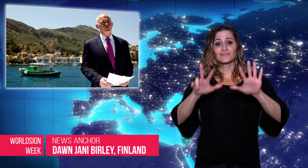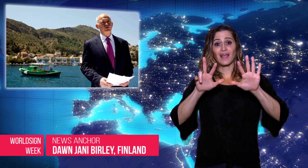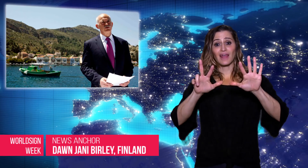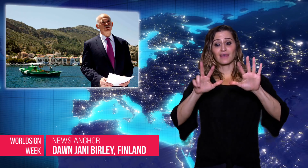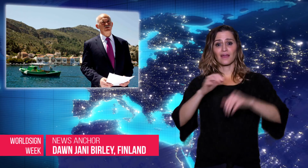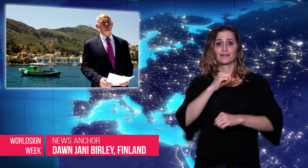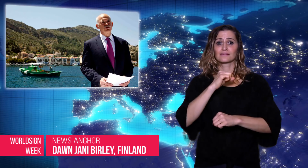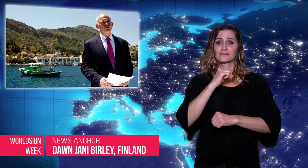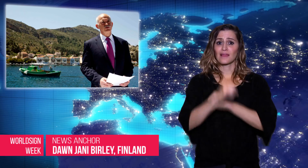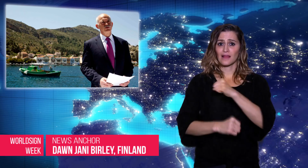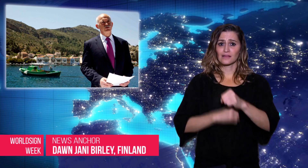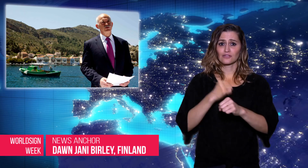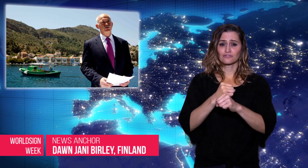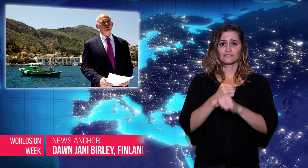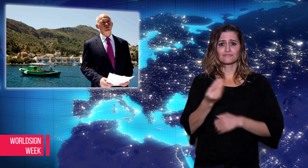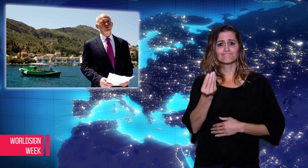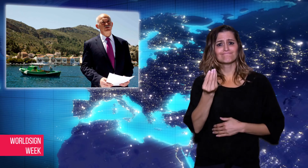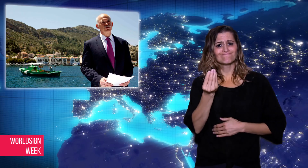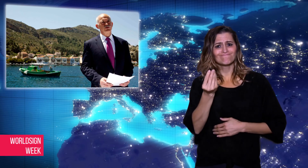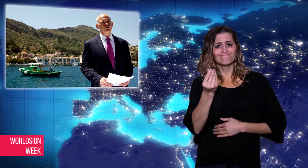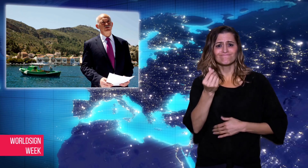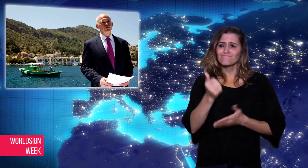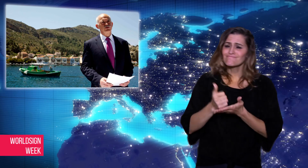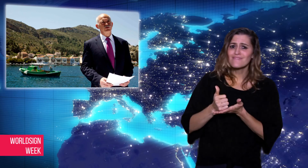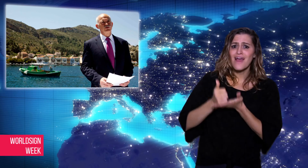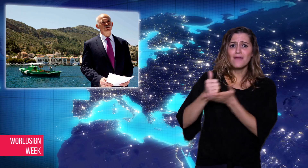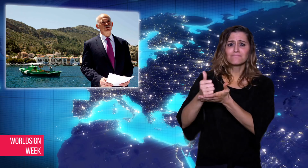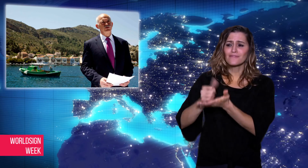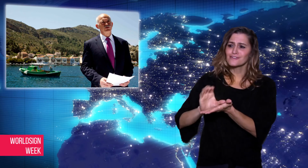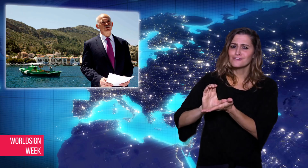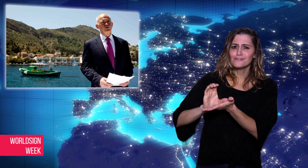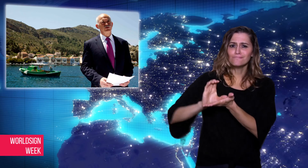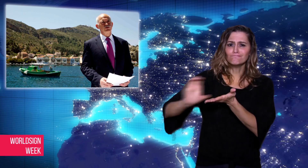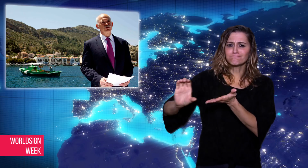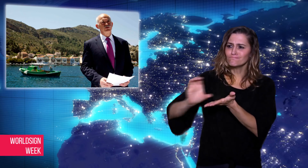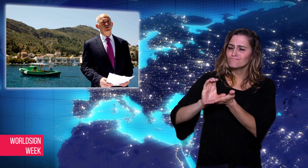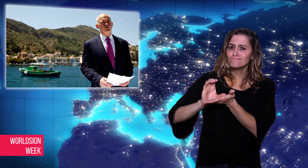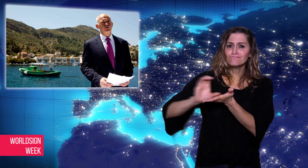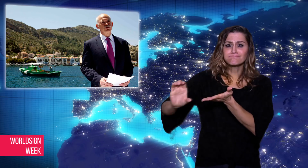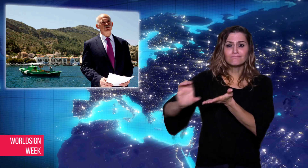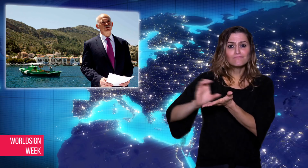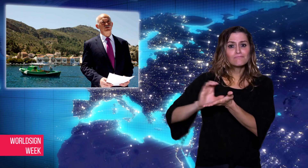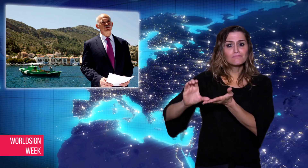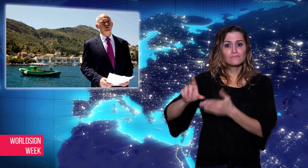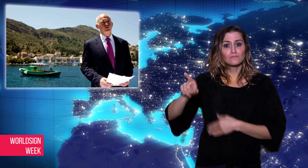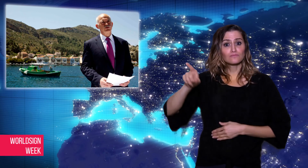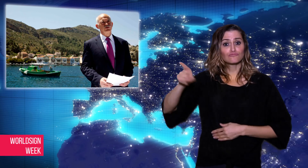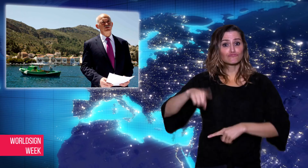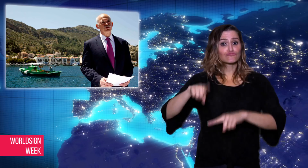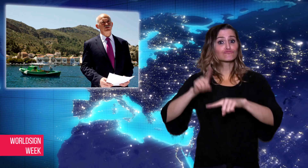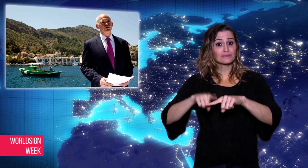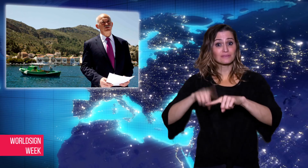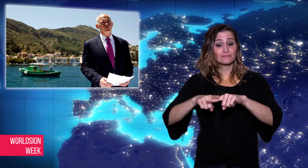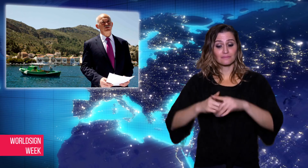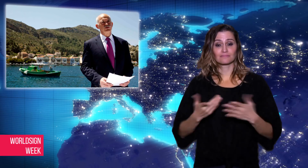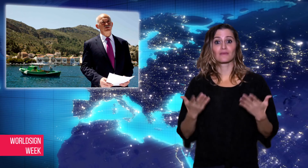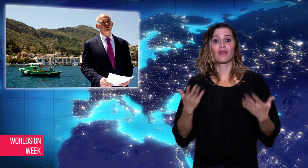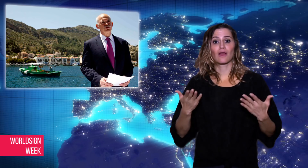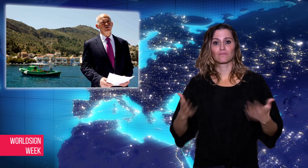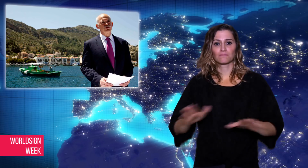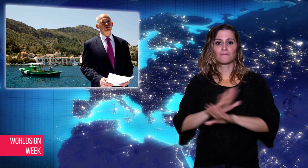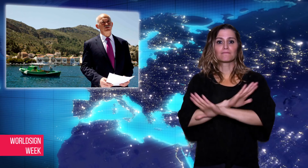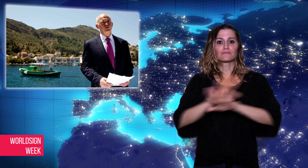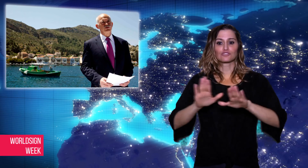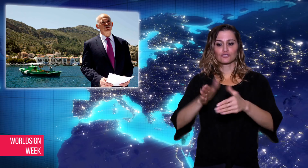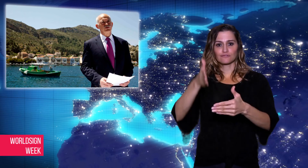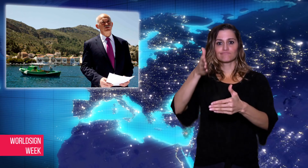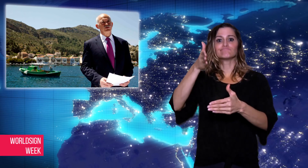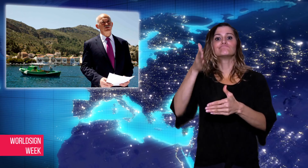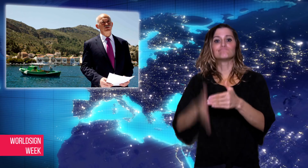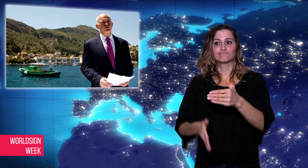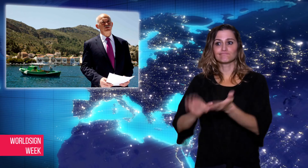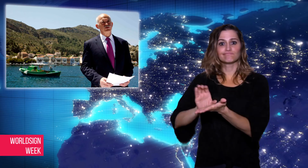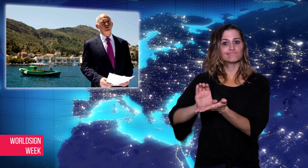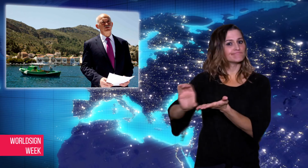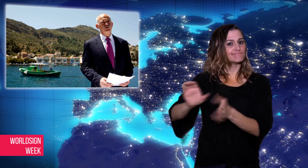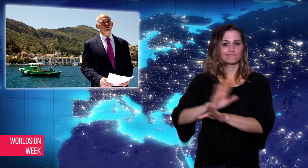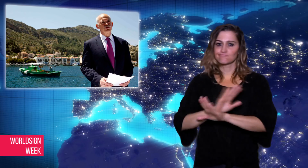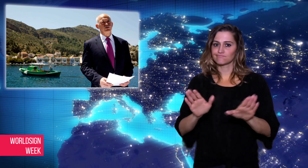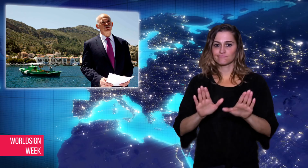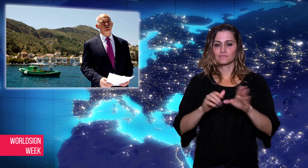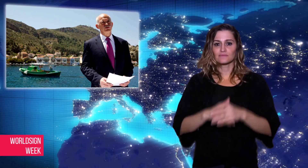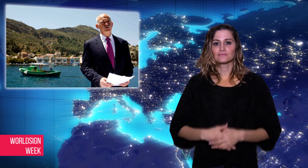Dawn: Greece's eight year bailout ends